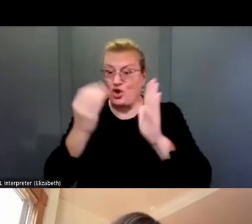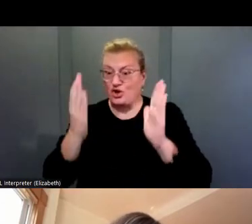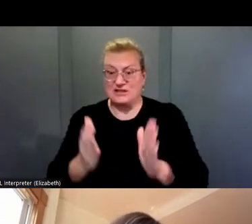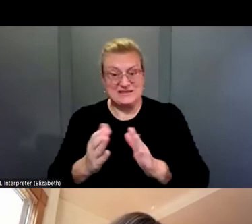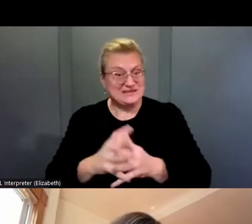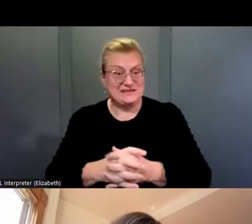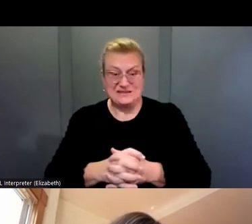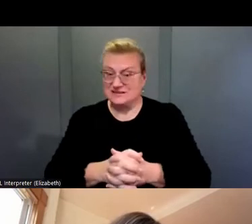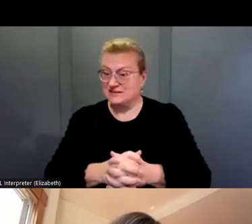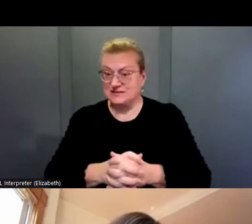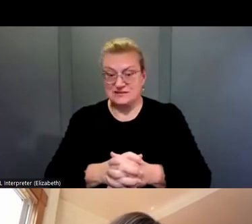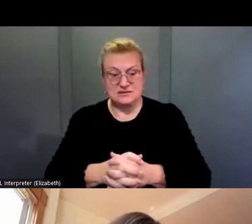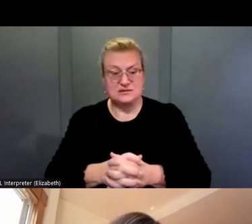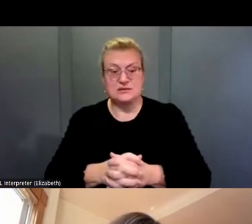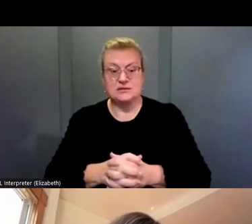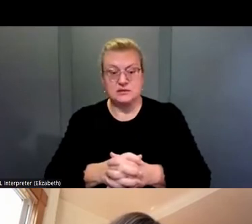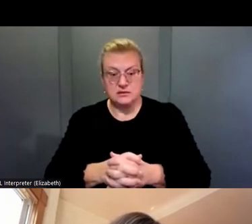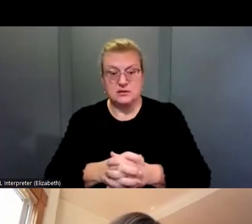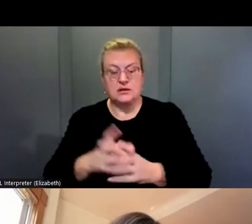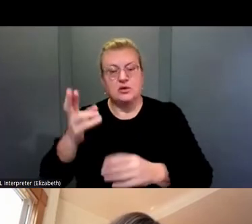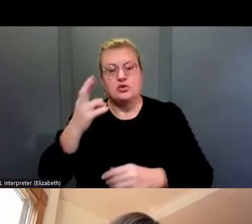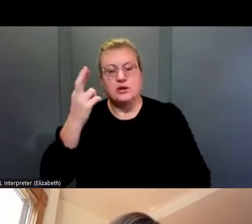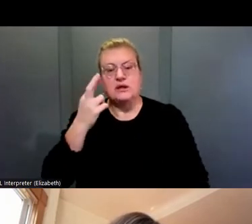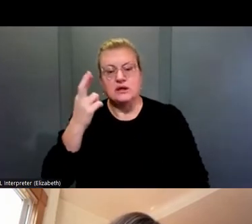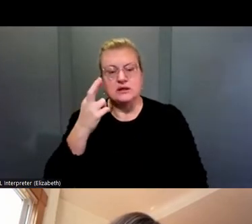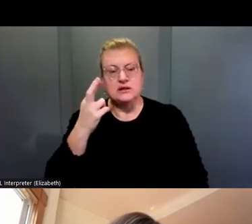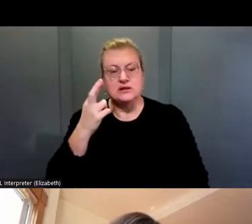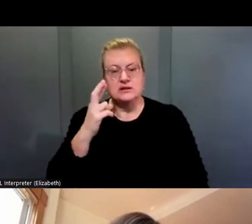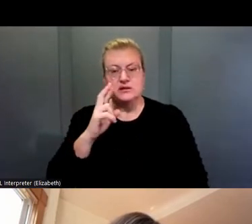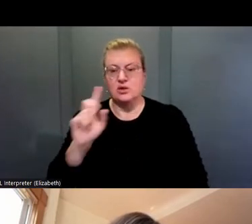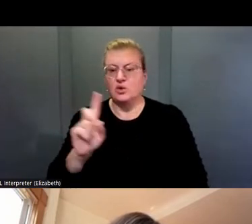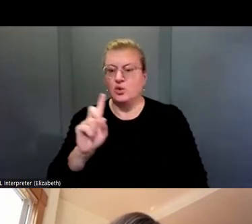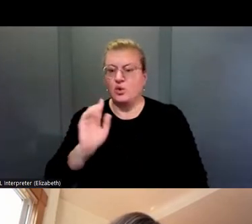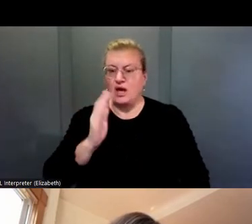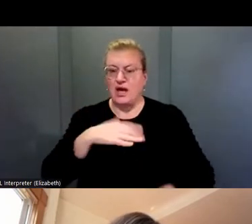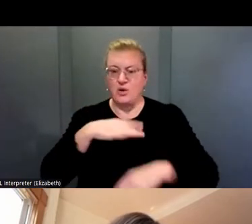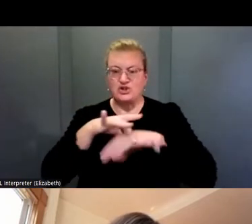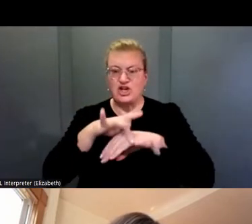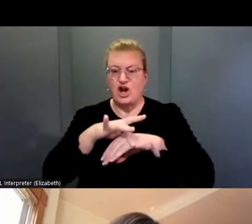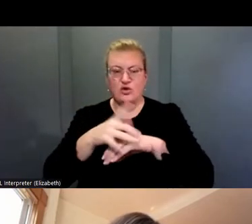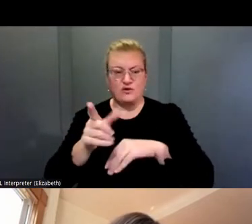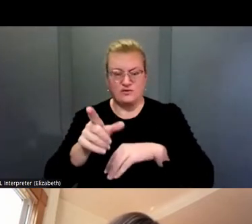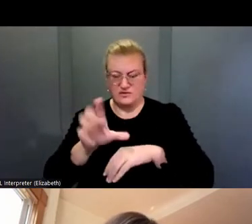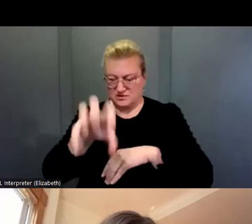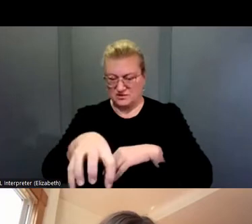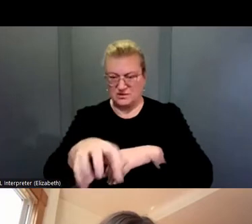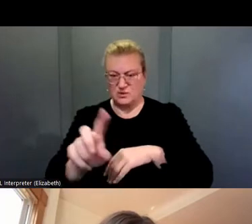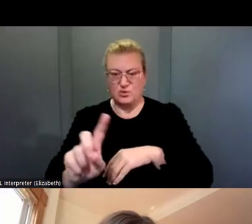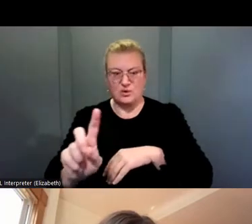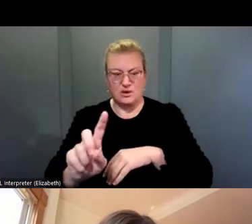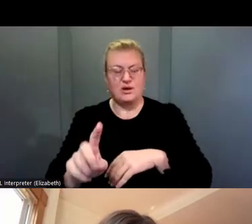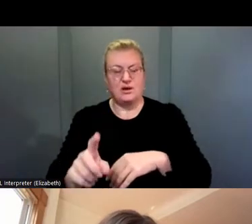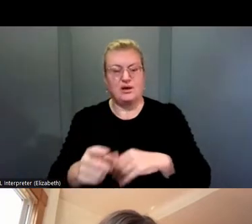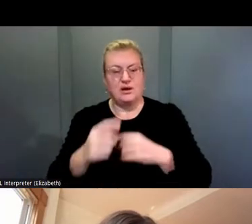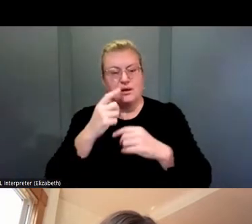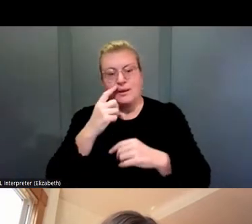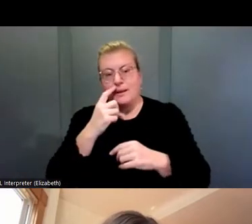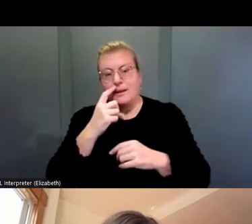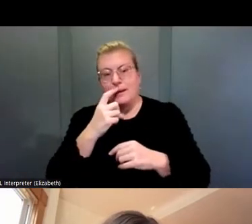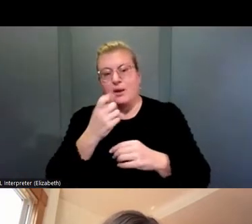and that's more because of our geography and our focus to bring things to the region from much further afield,